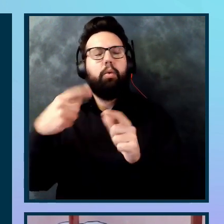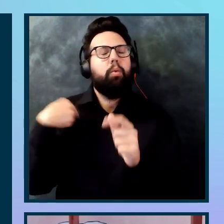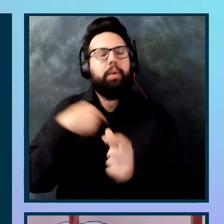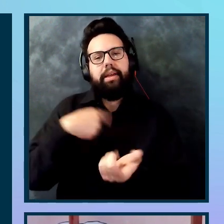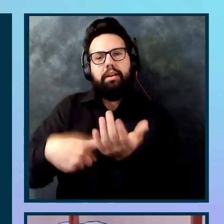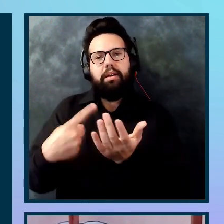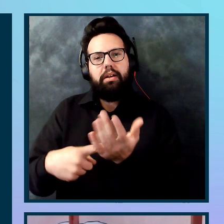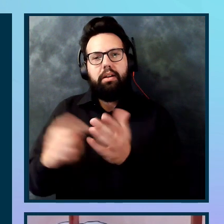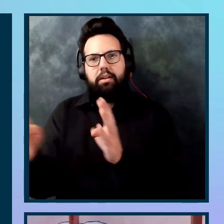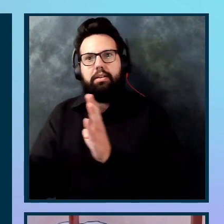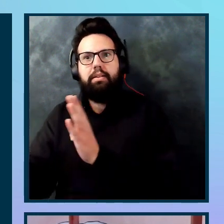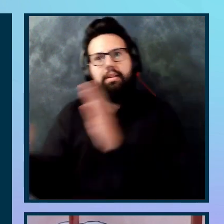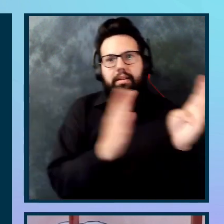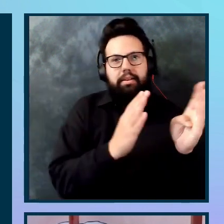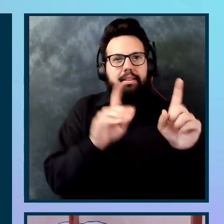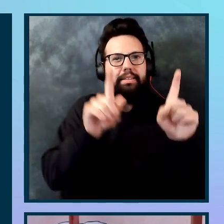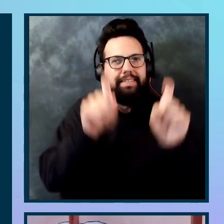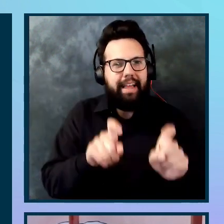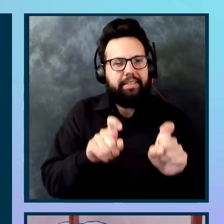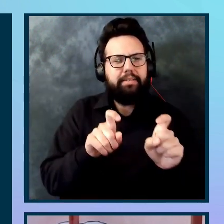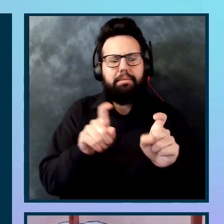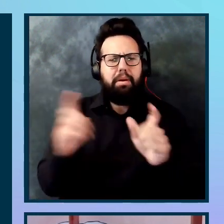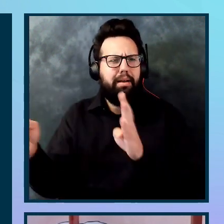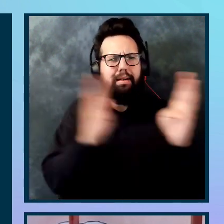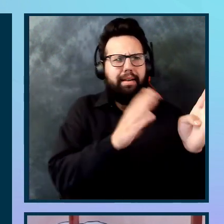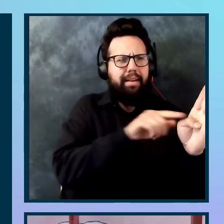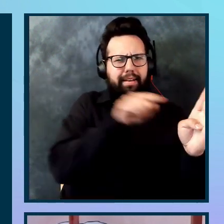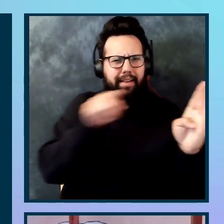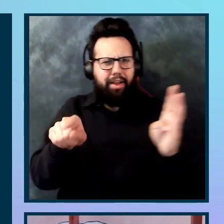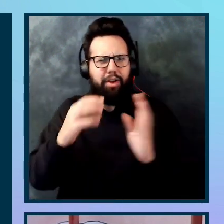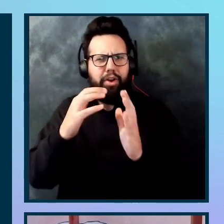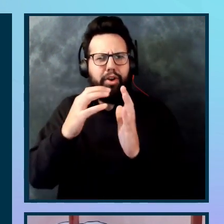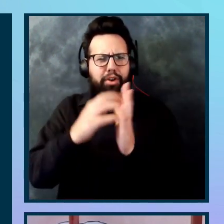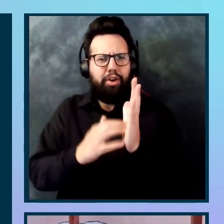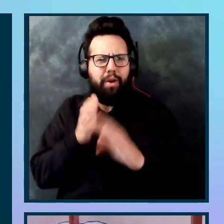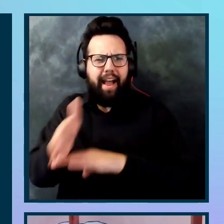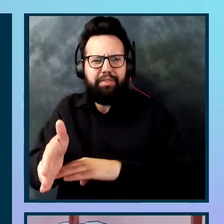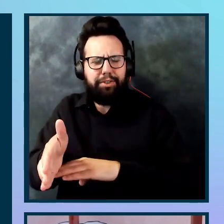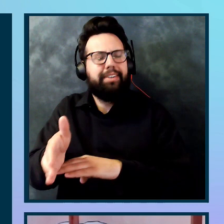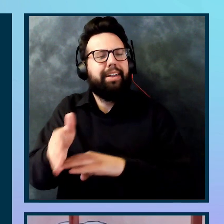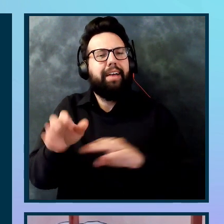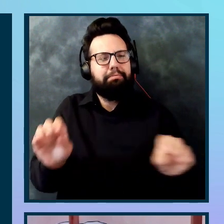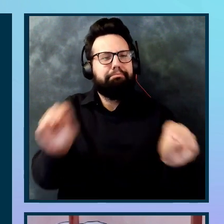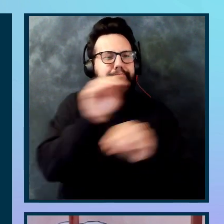that requires a design change, so you end up having to step back and talk to the designers and get the design changed,